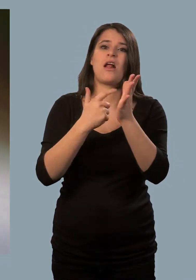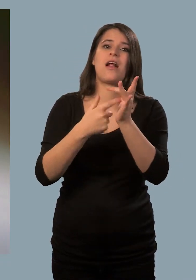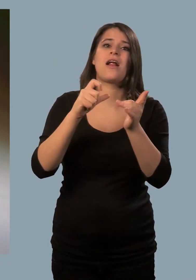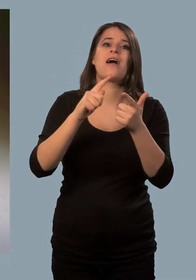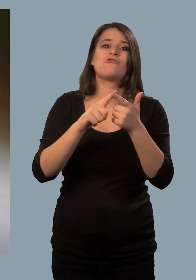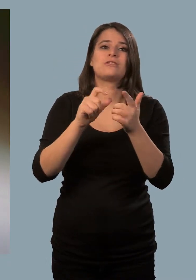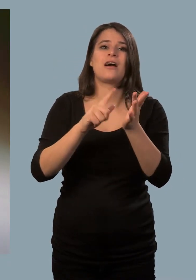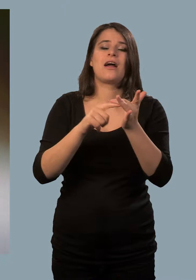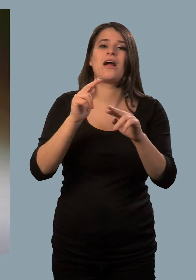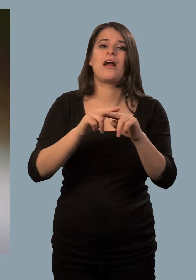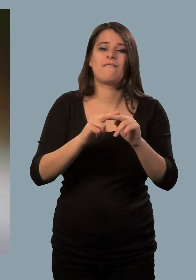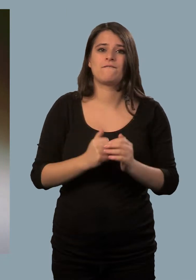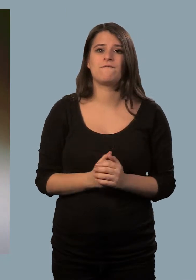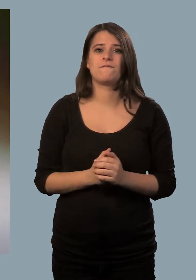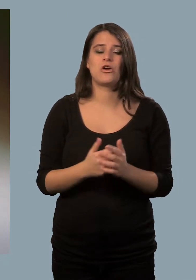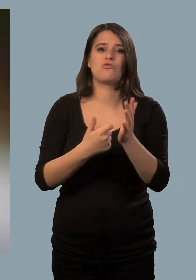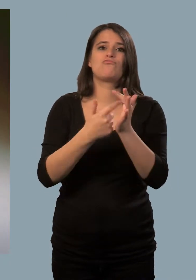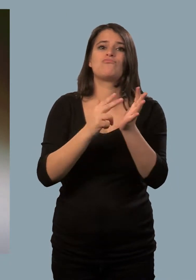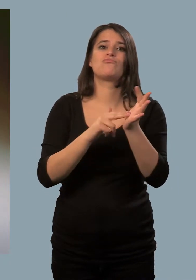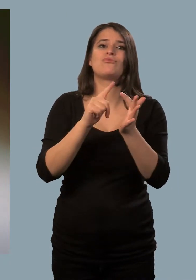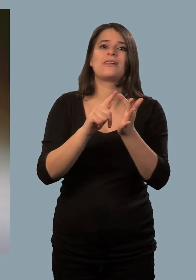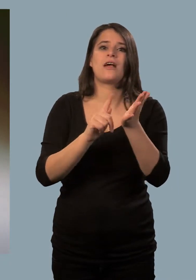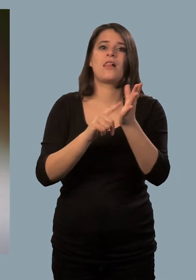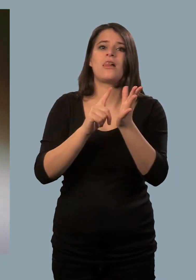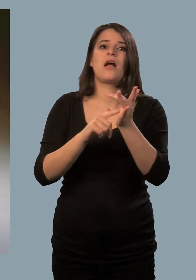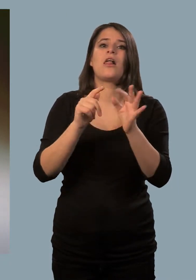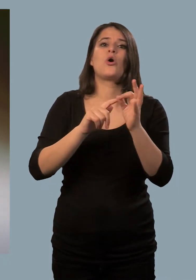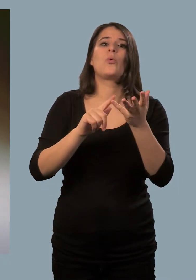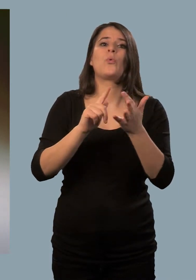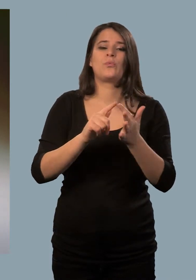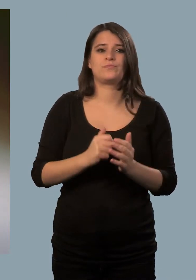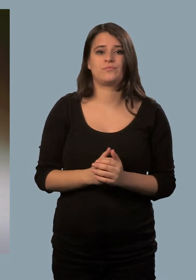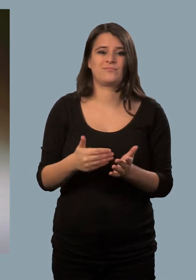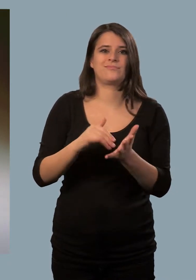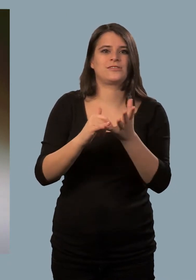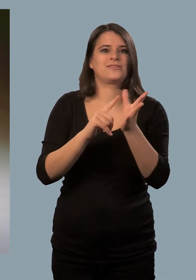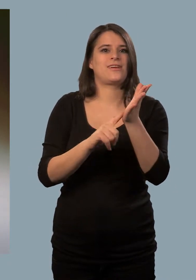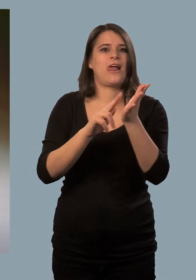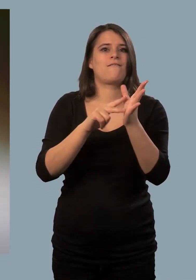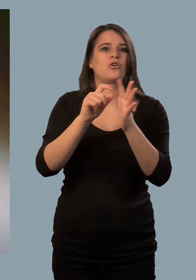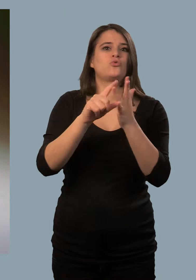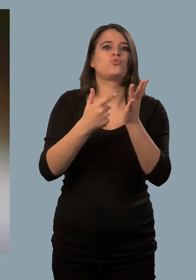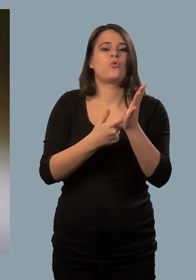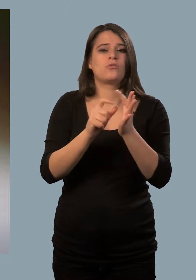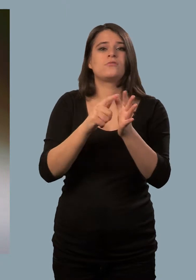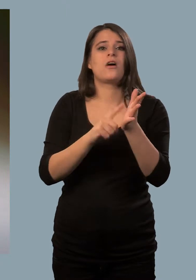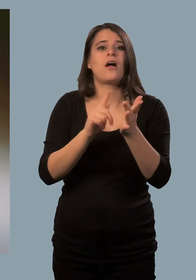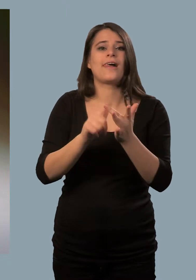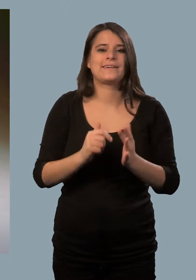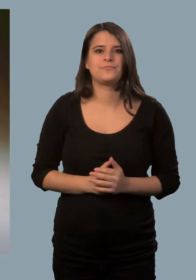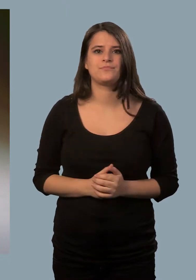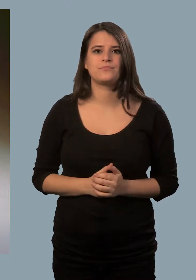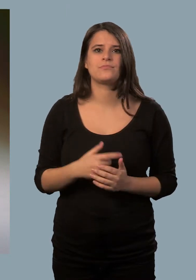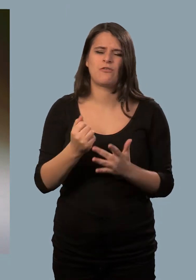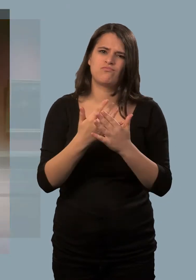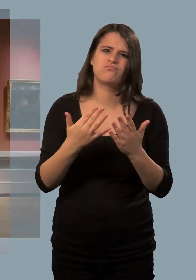as Clarice Cliff, Rene Lalique and Salvador Dali.